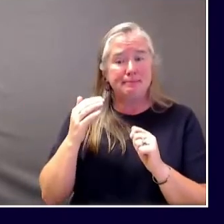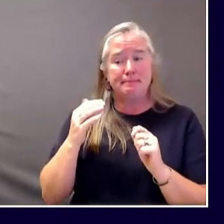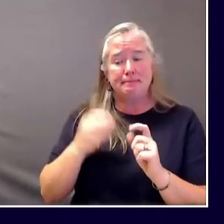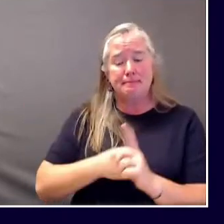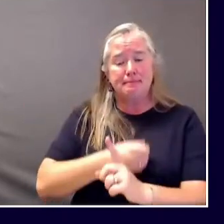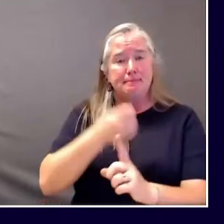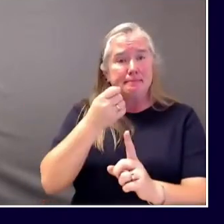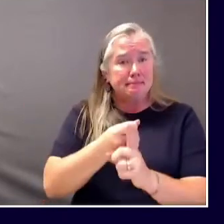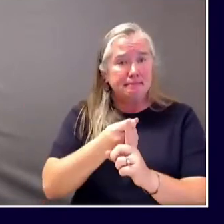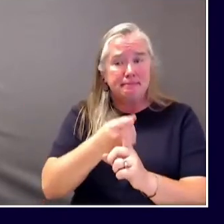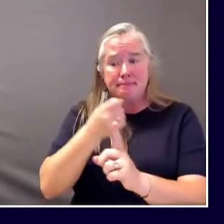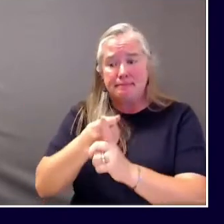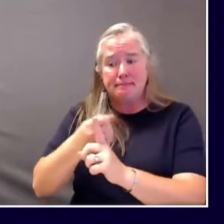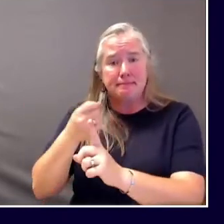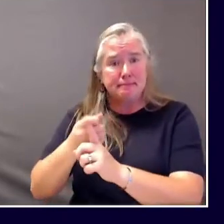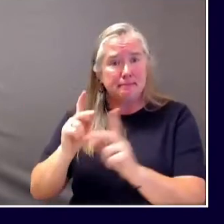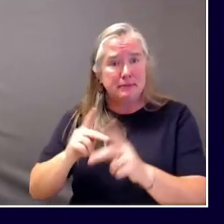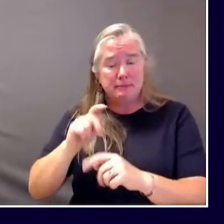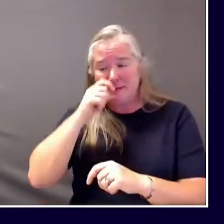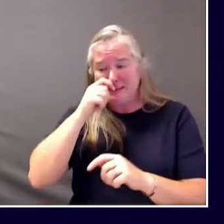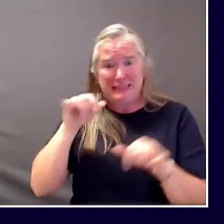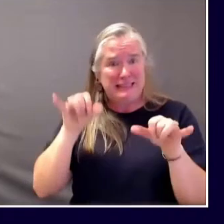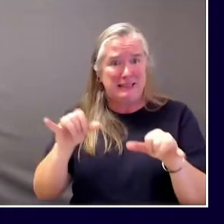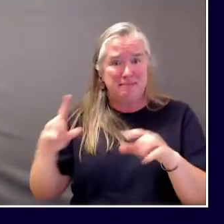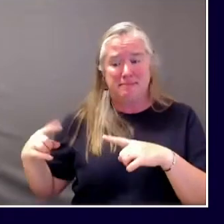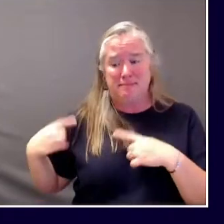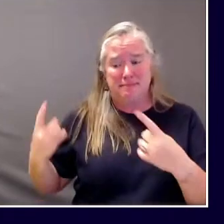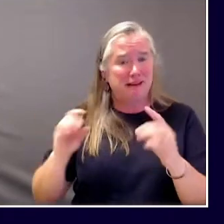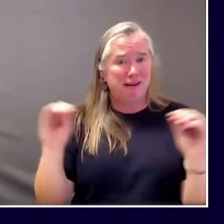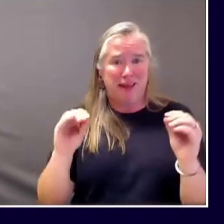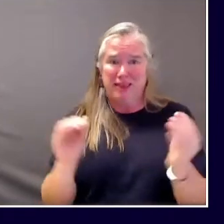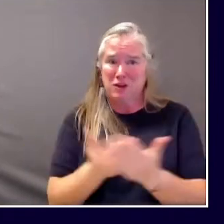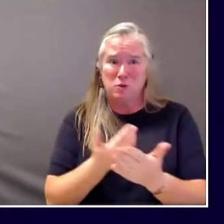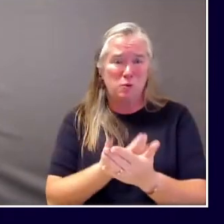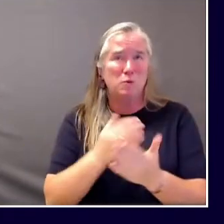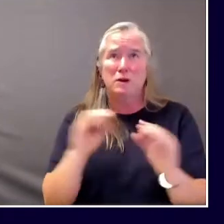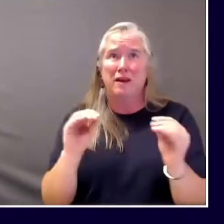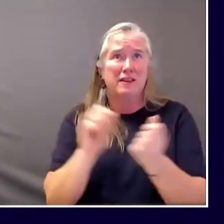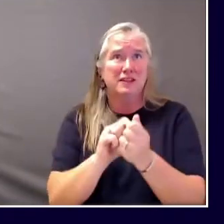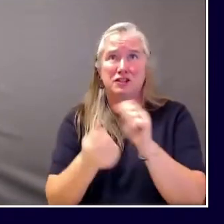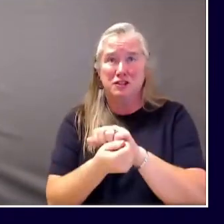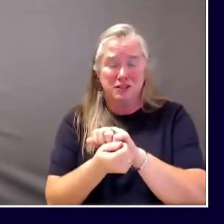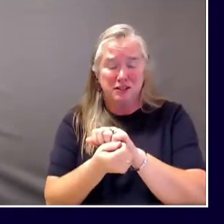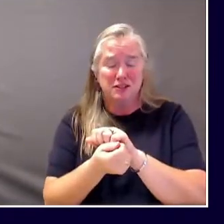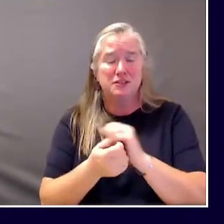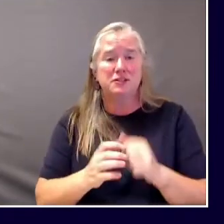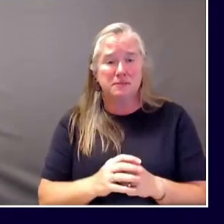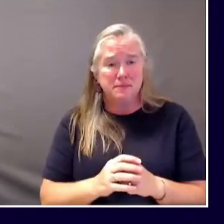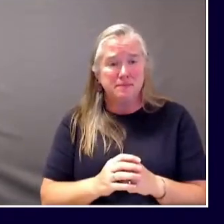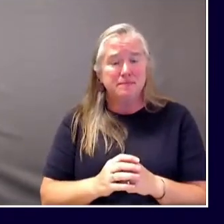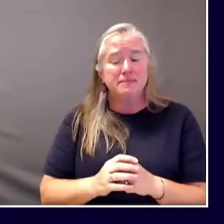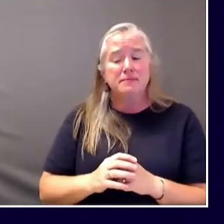in infecting people in the same way that it has for several